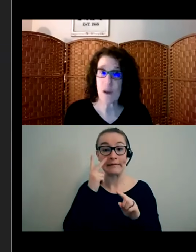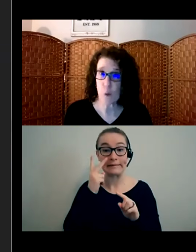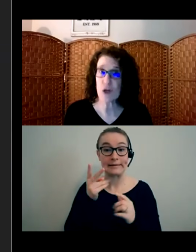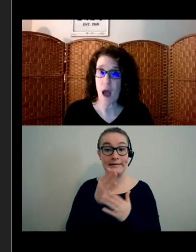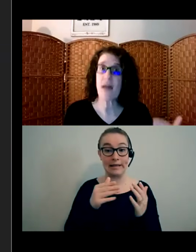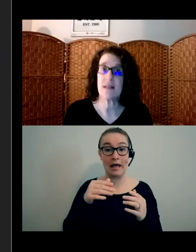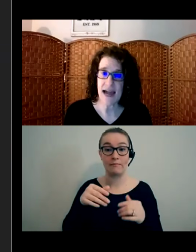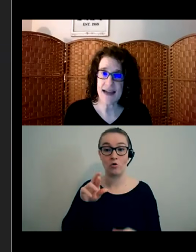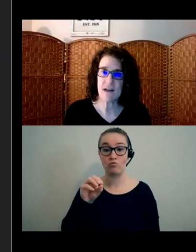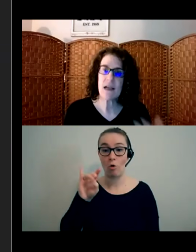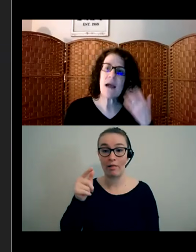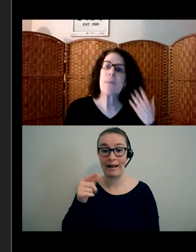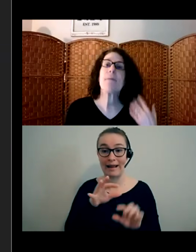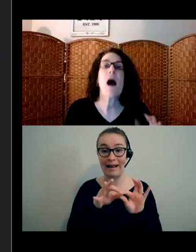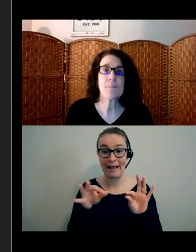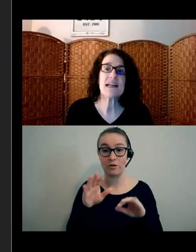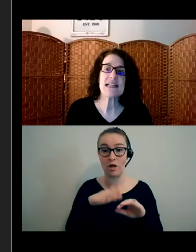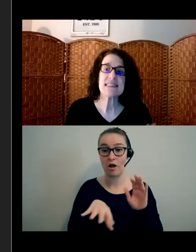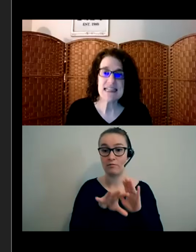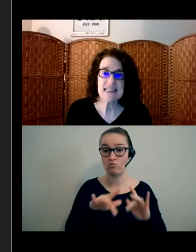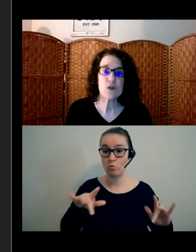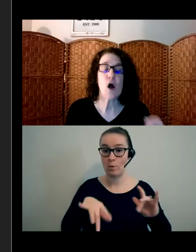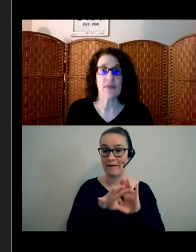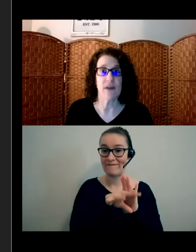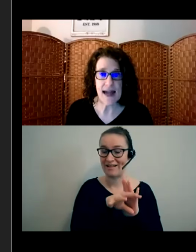that were not live. Pop-in is easier on the eyes,